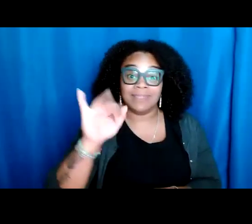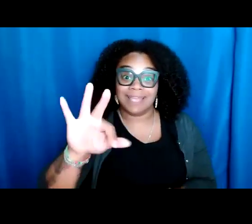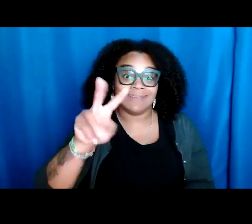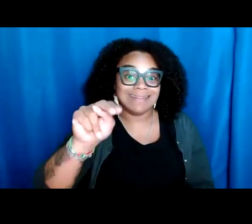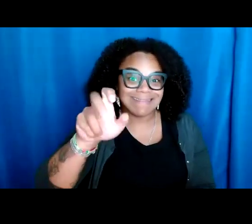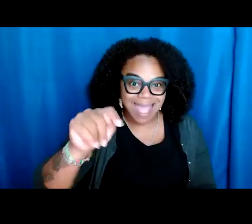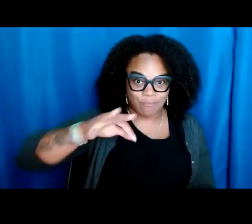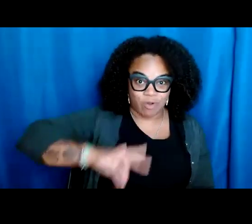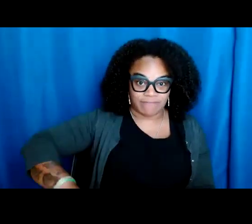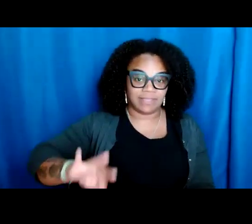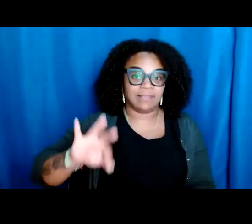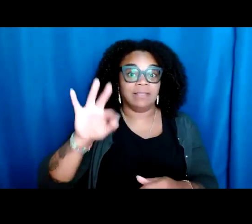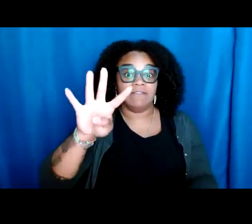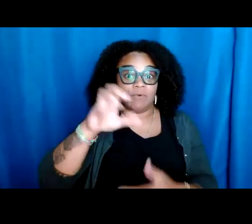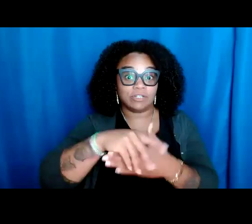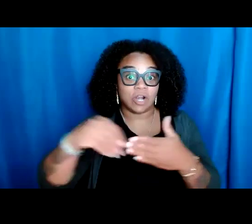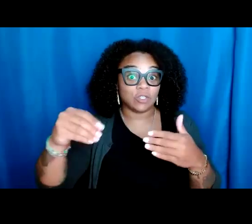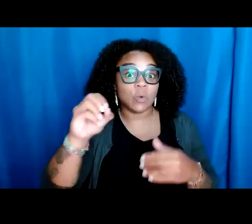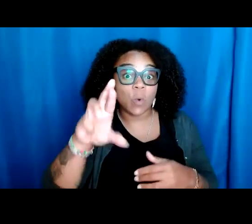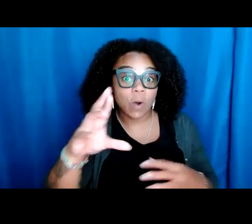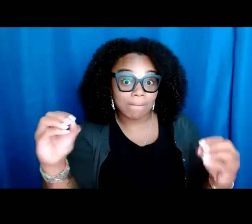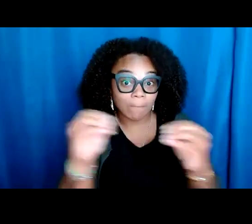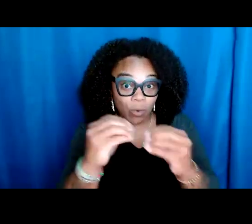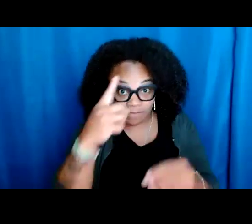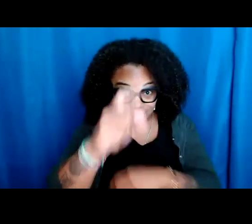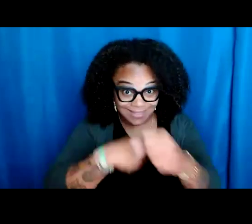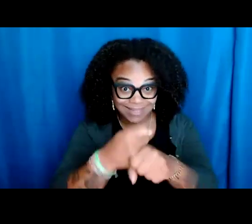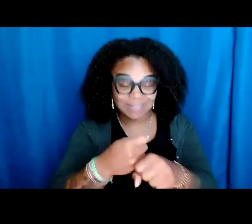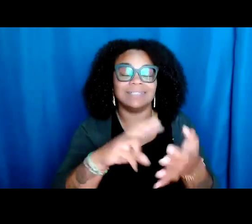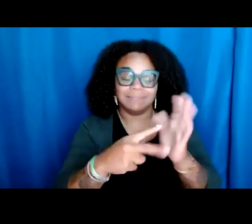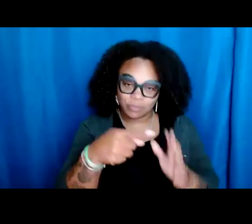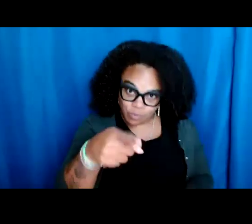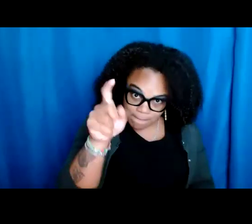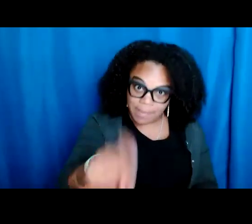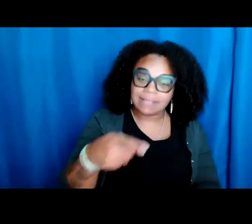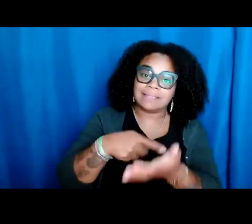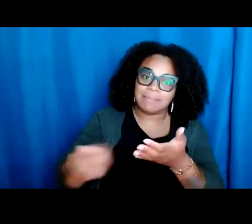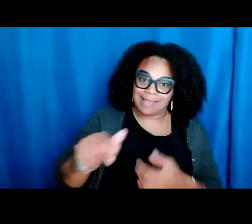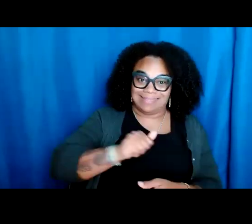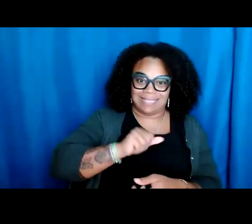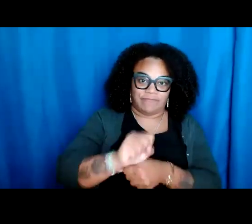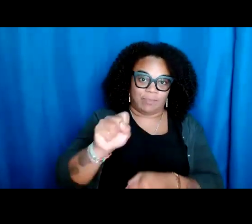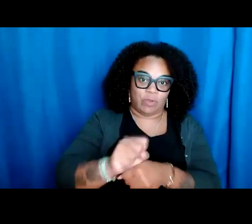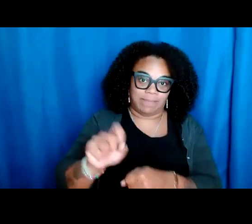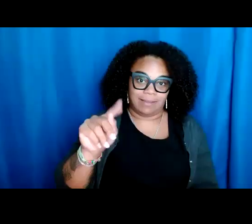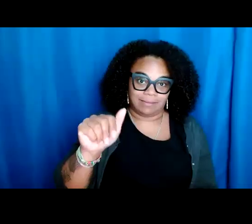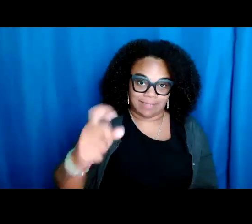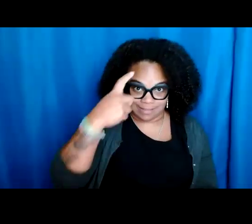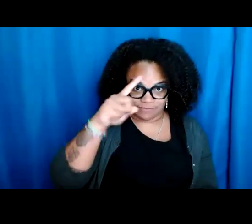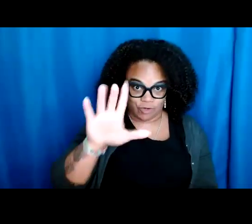$400 or more in a year, you will be required to pay a Self-Employment Tax on that income,